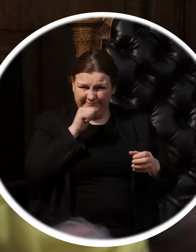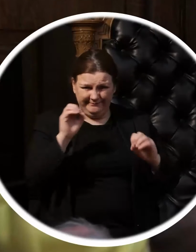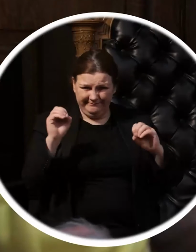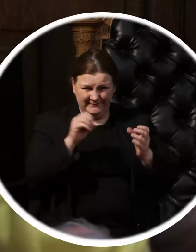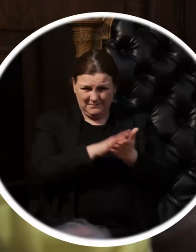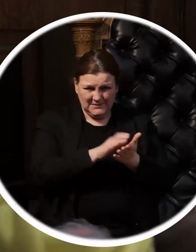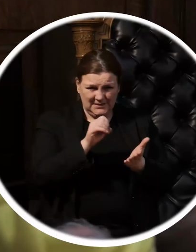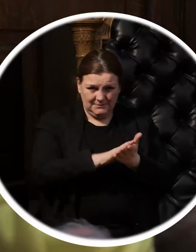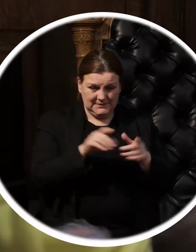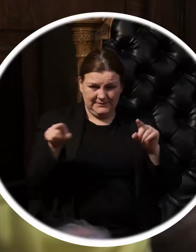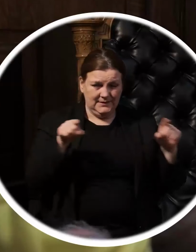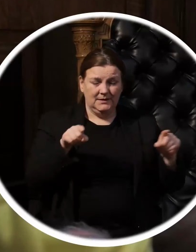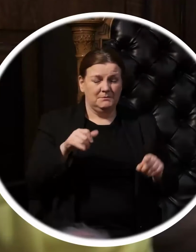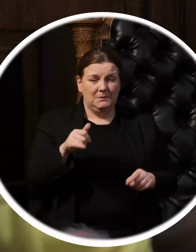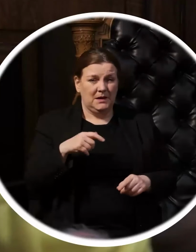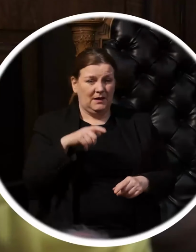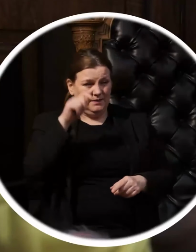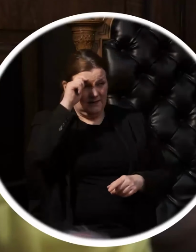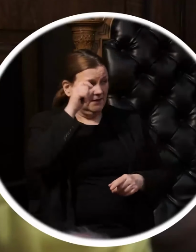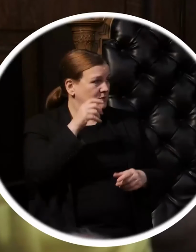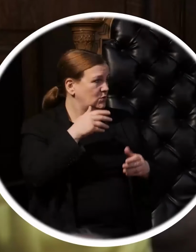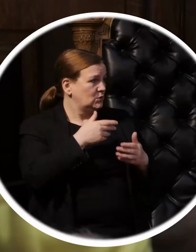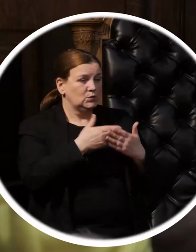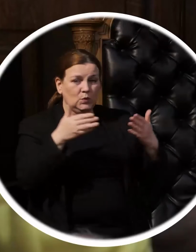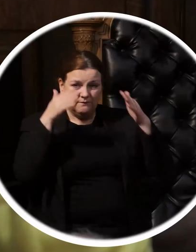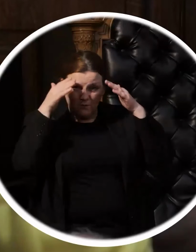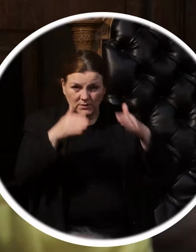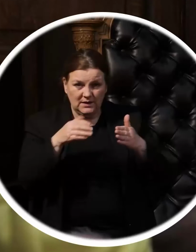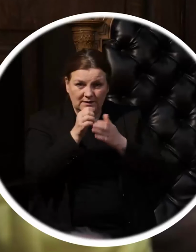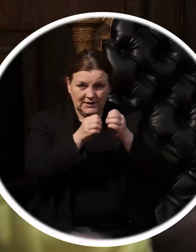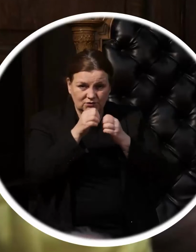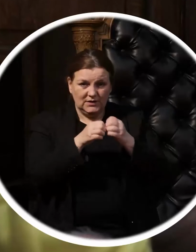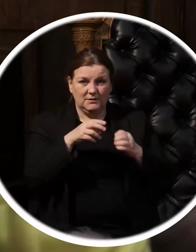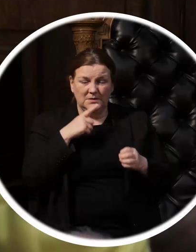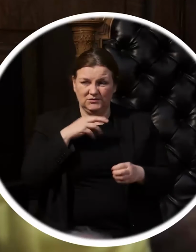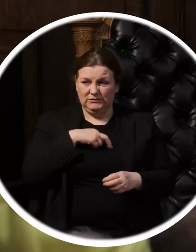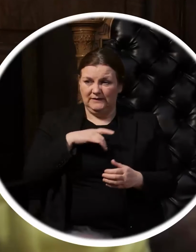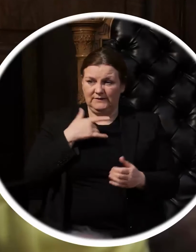But maybe I'm too much focused on engineering for kind of these superfluous flourishes.